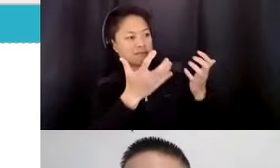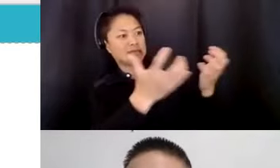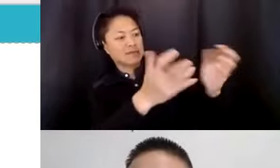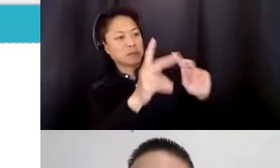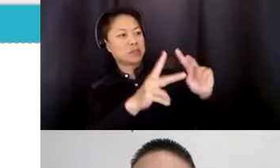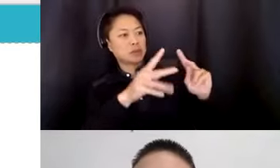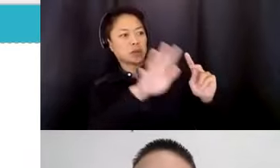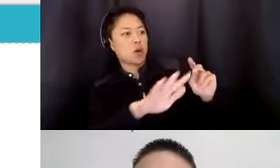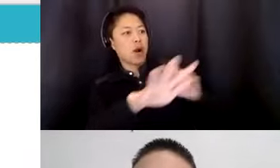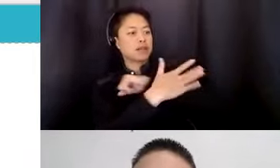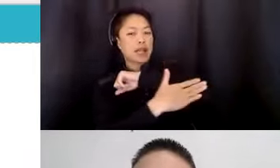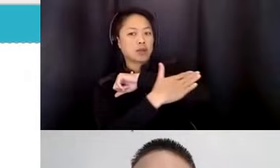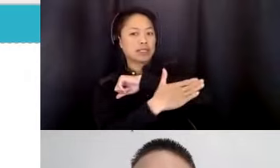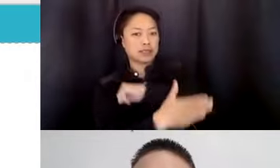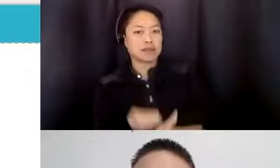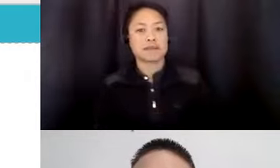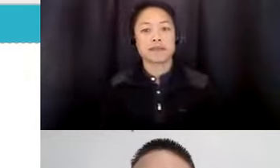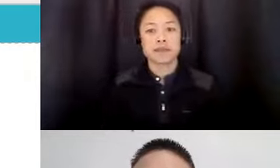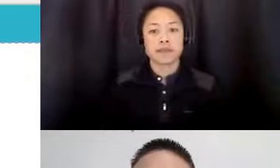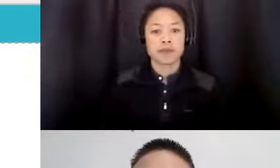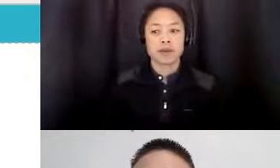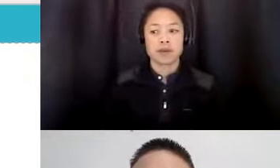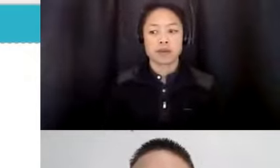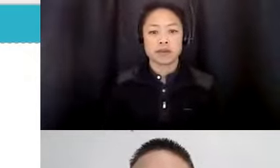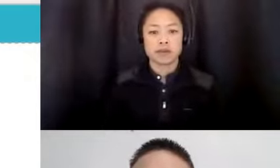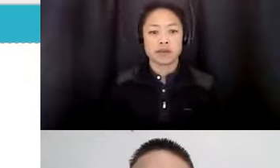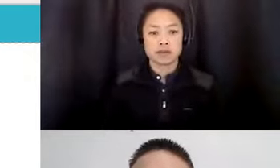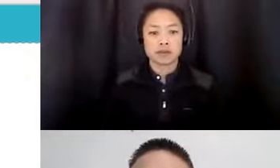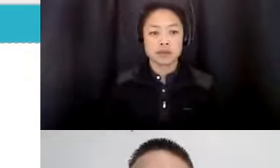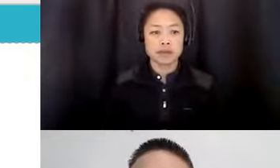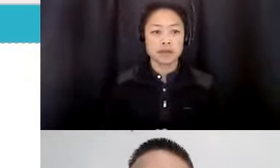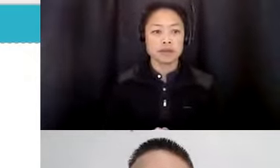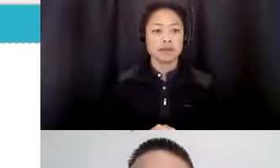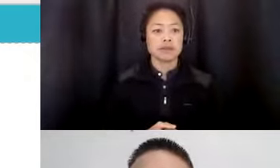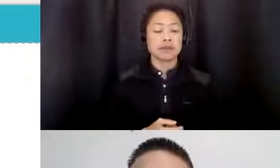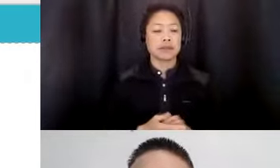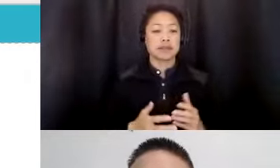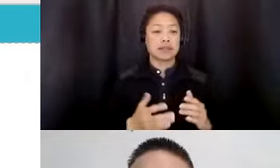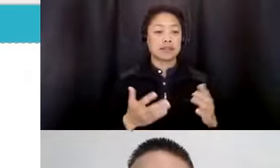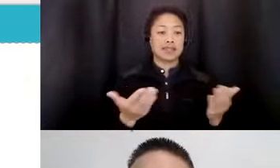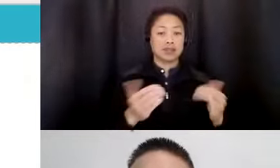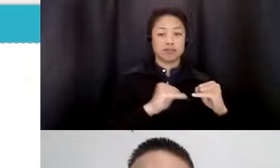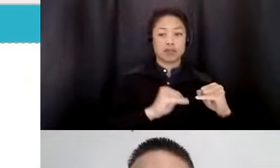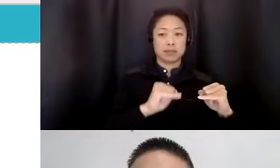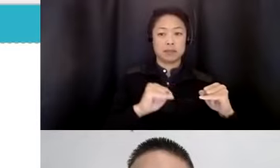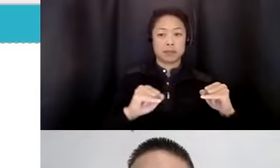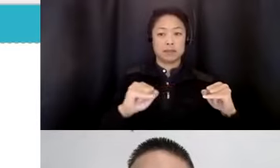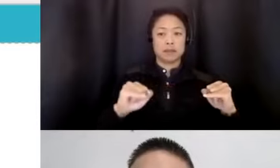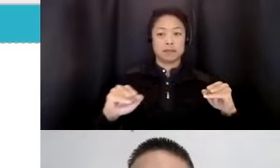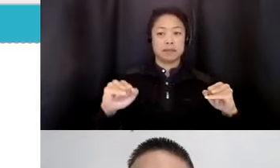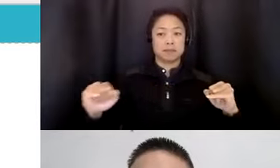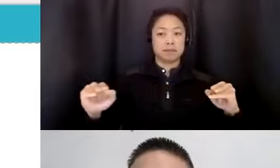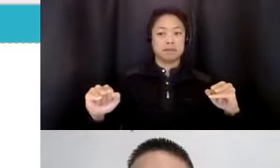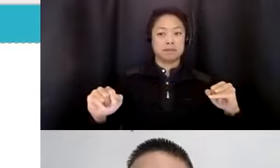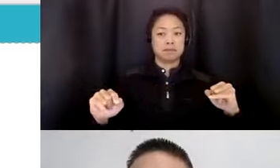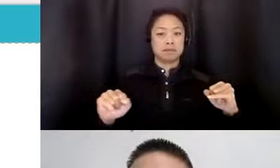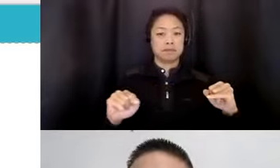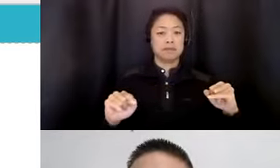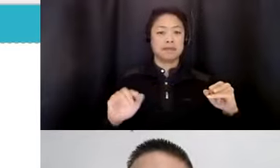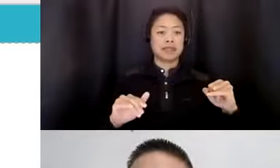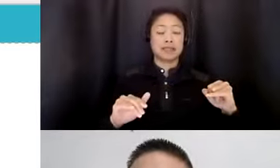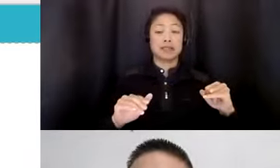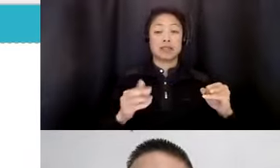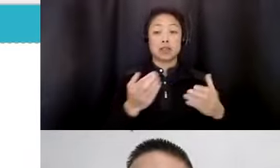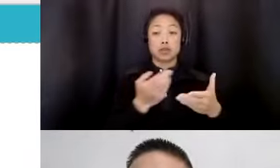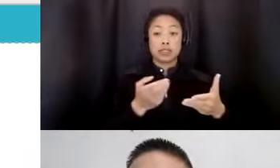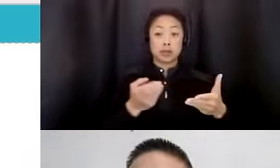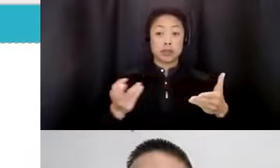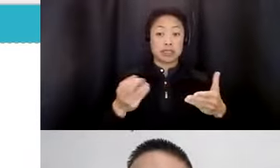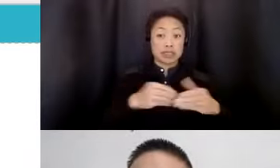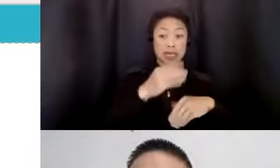But here’s this dotted line. That’s the maximum resources hospitals have for beds.